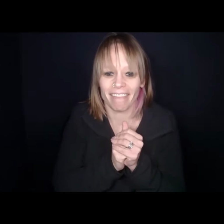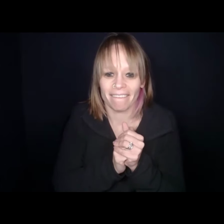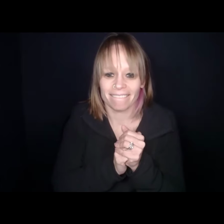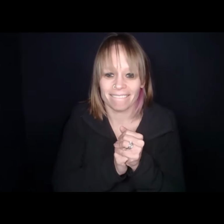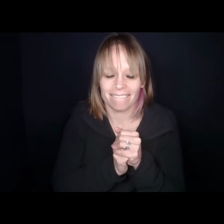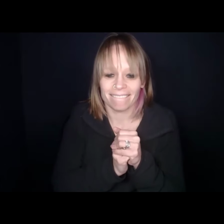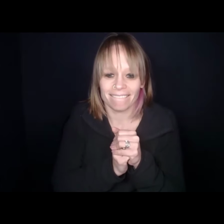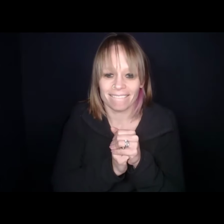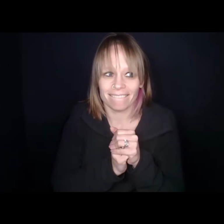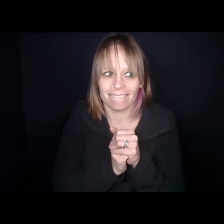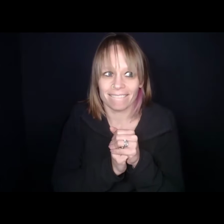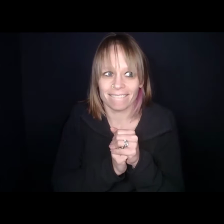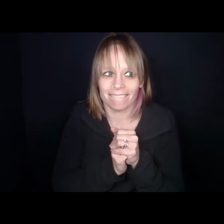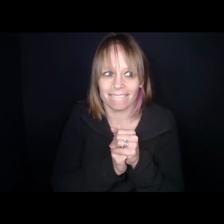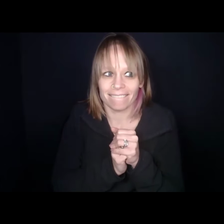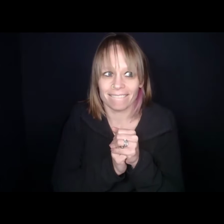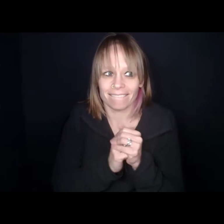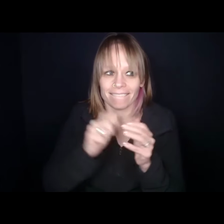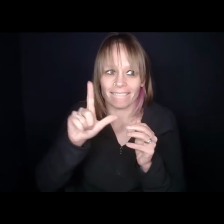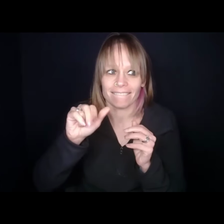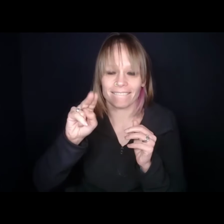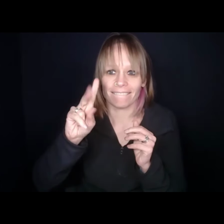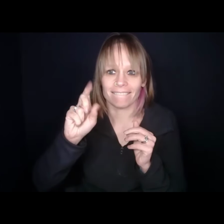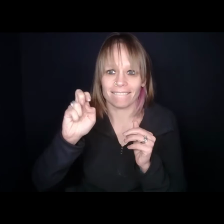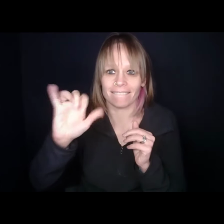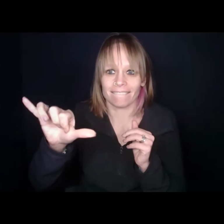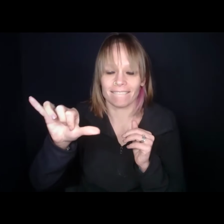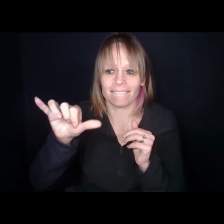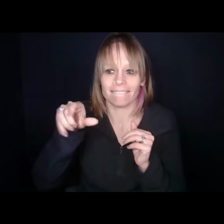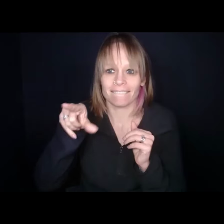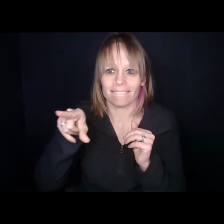Lindsay, you may have just cut out for just a minute there. Can you guys hear me? Okay,